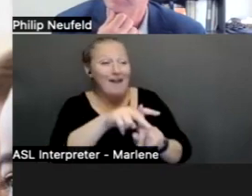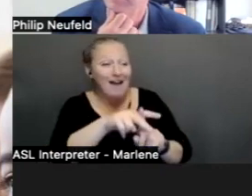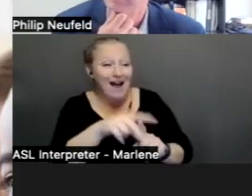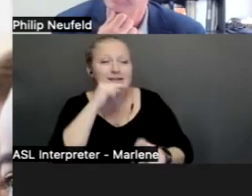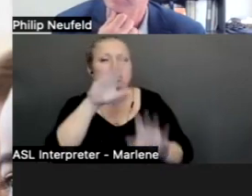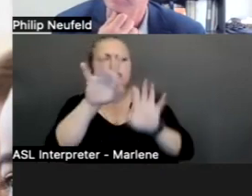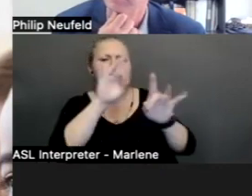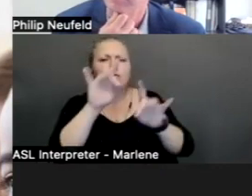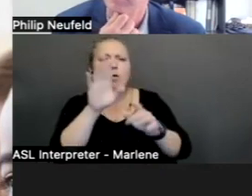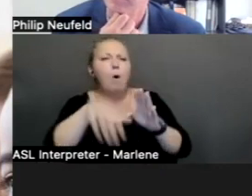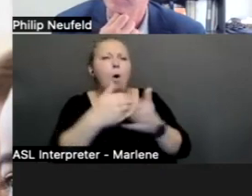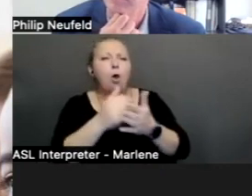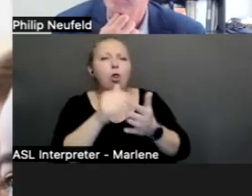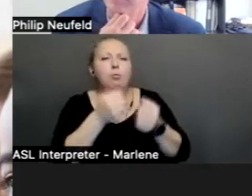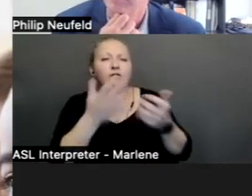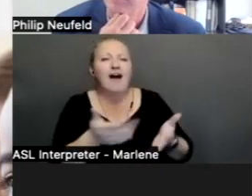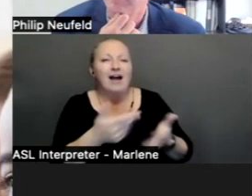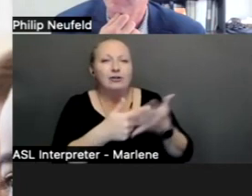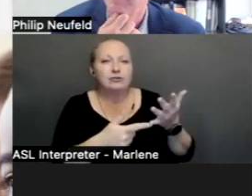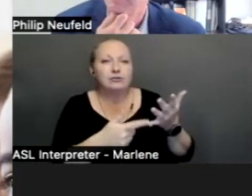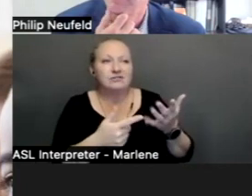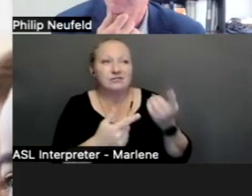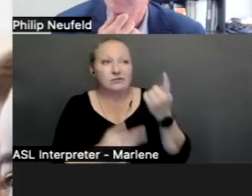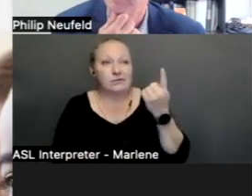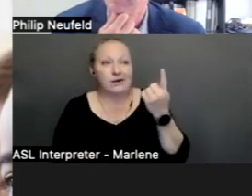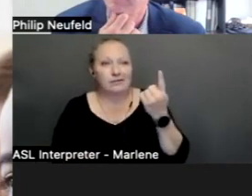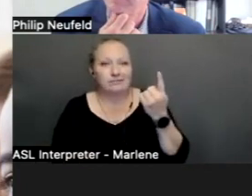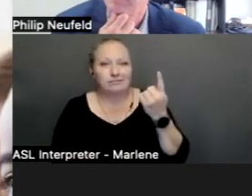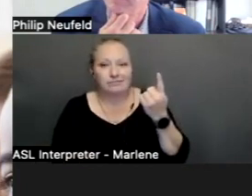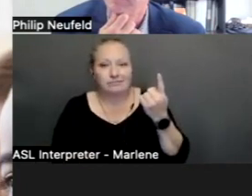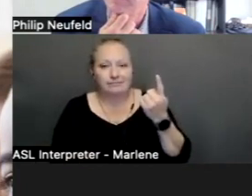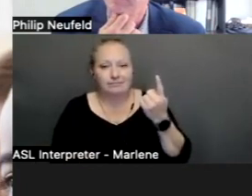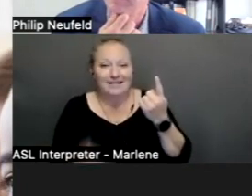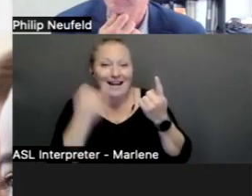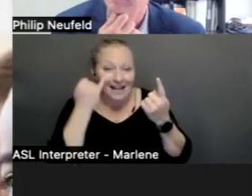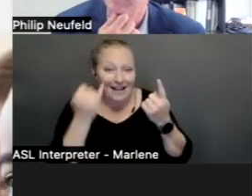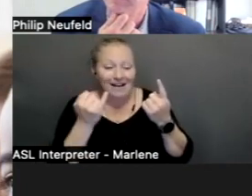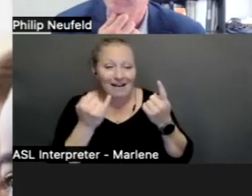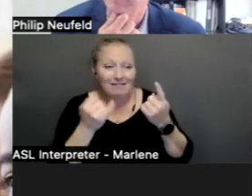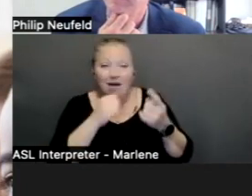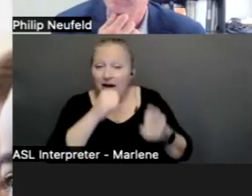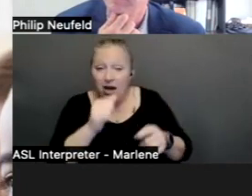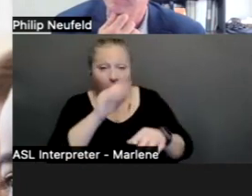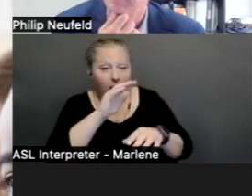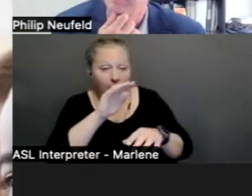providers possible and we're like this one. If you know they're not on that part of town where